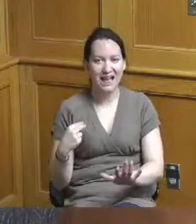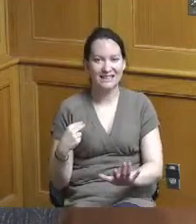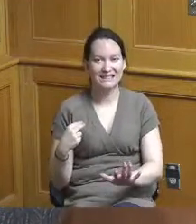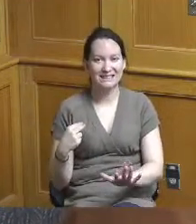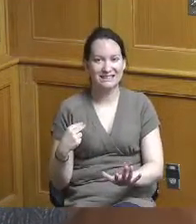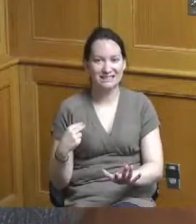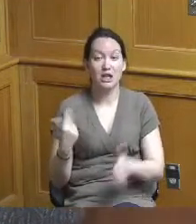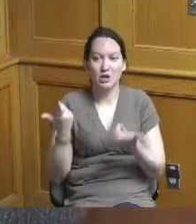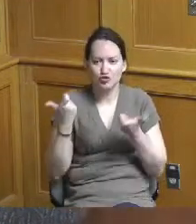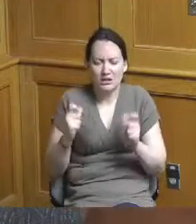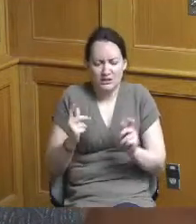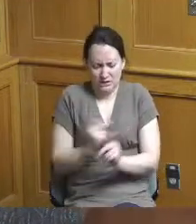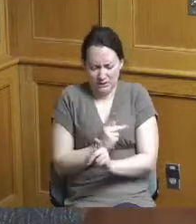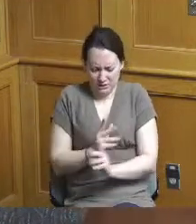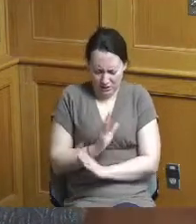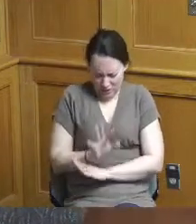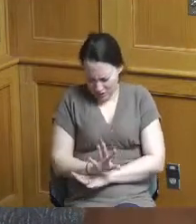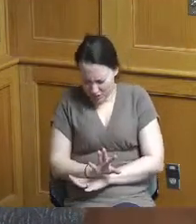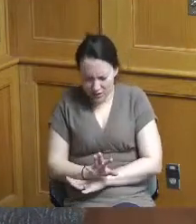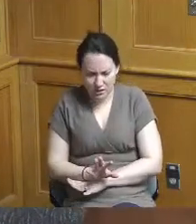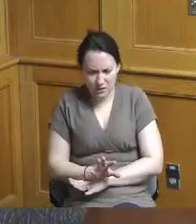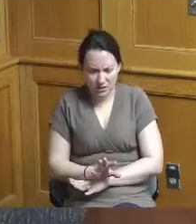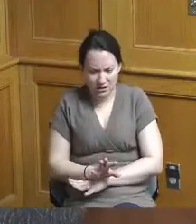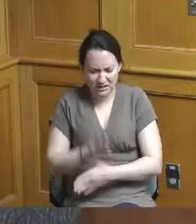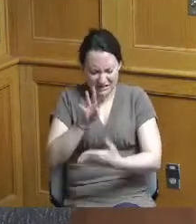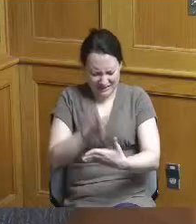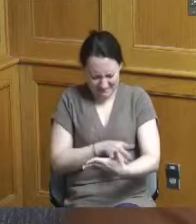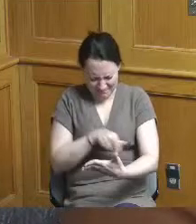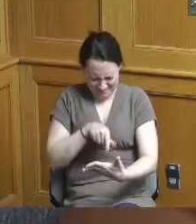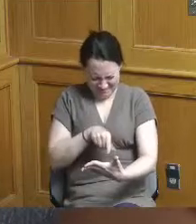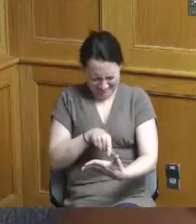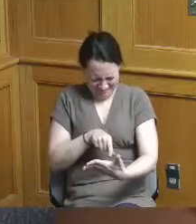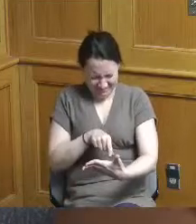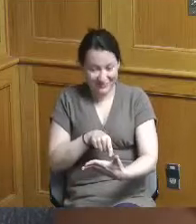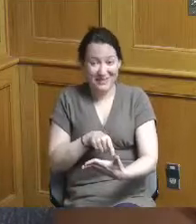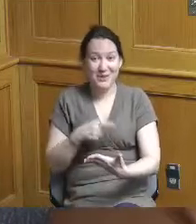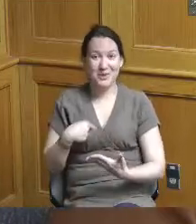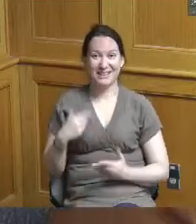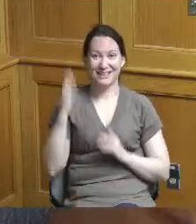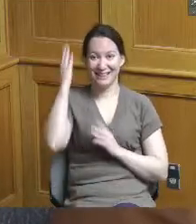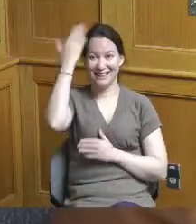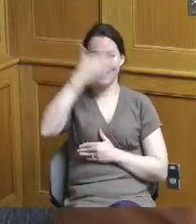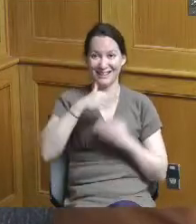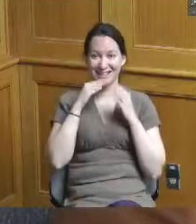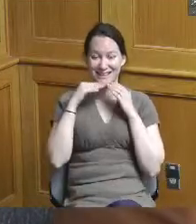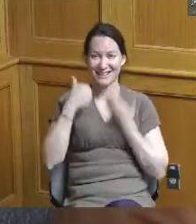so I'm trying to figure out on this thing are we just window dressing and rubber stamping a check